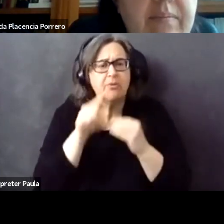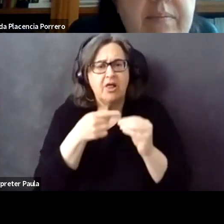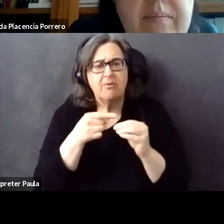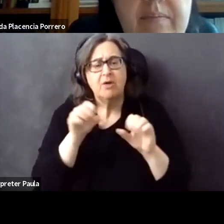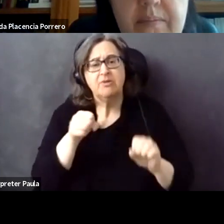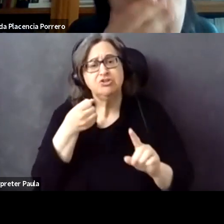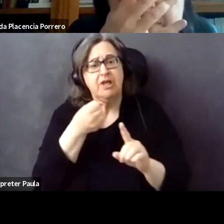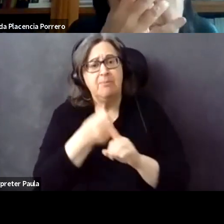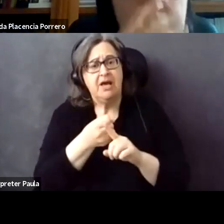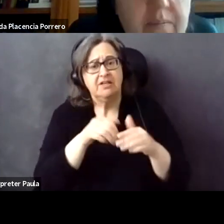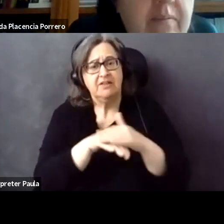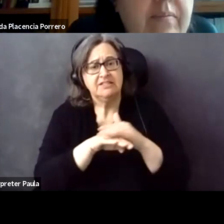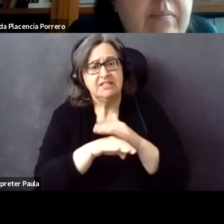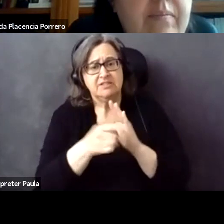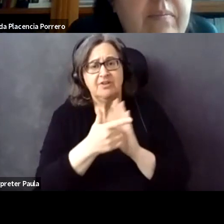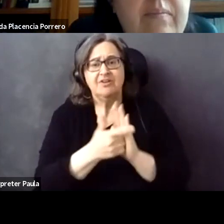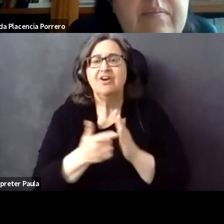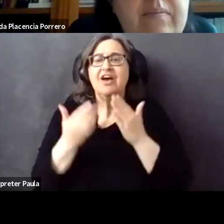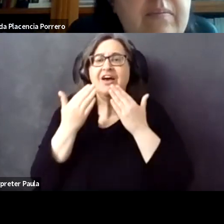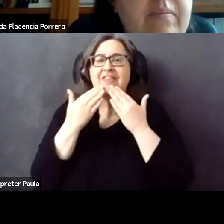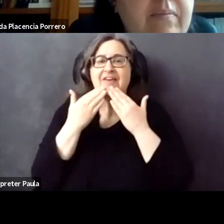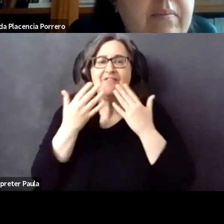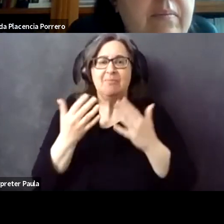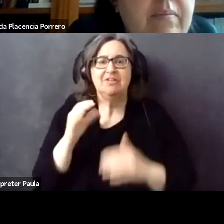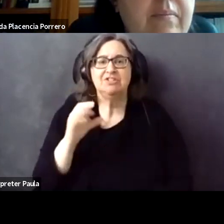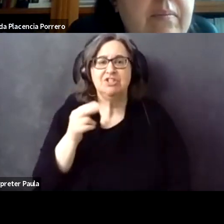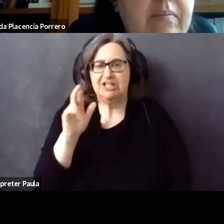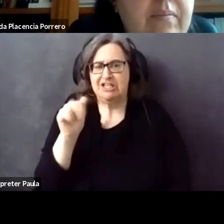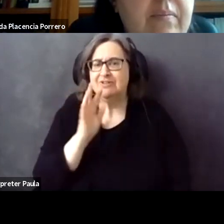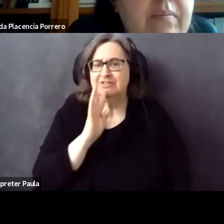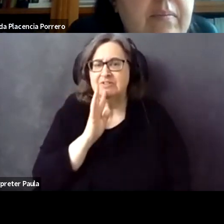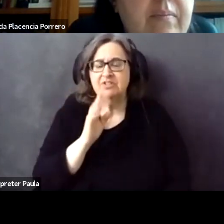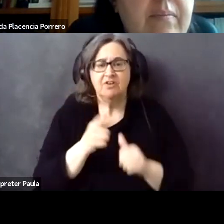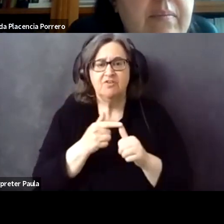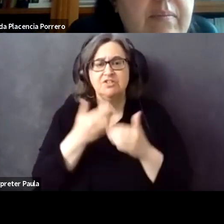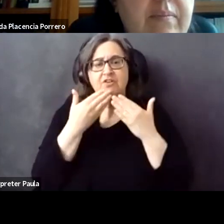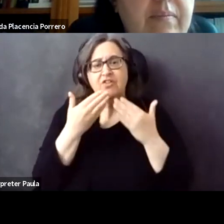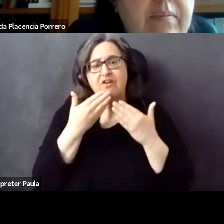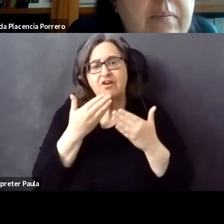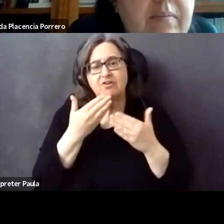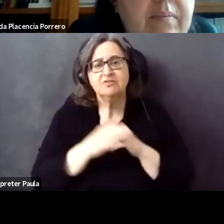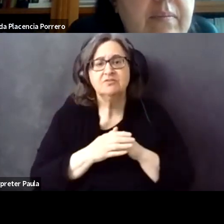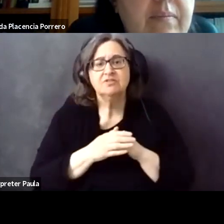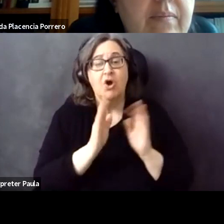Giovannini, so the more overall consumer perspective. What is your thoughts about the potential impact of the accessibility act